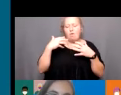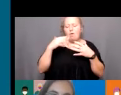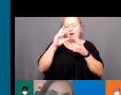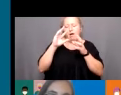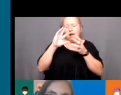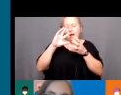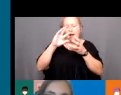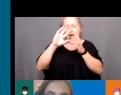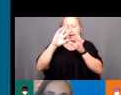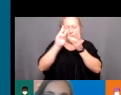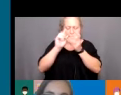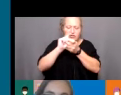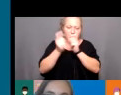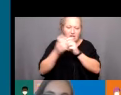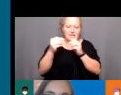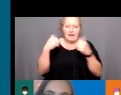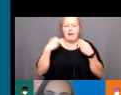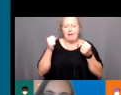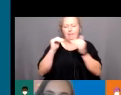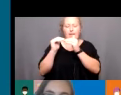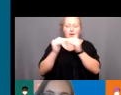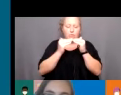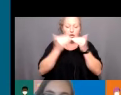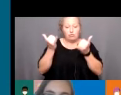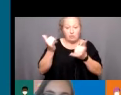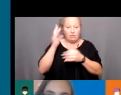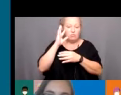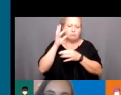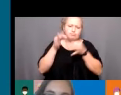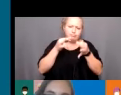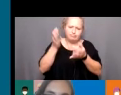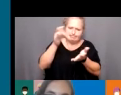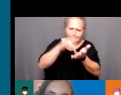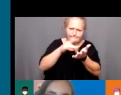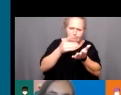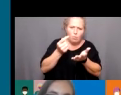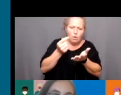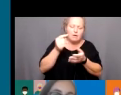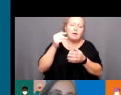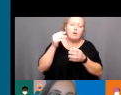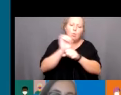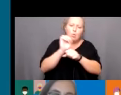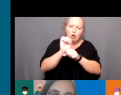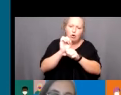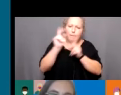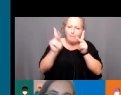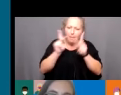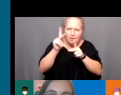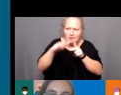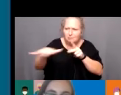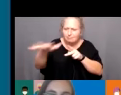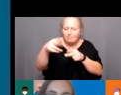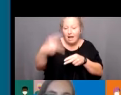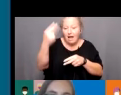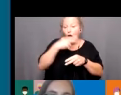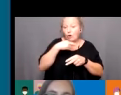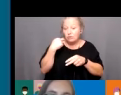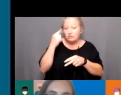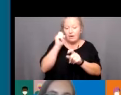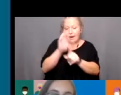today's presentations will center on the experience of worker populations at higher risk from the impacts of climate change and address.